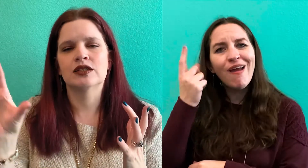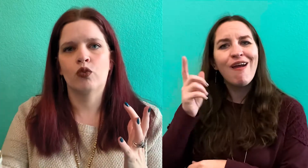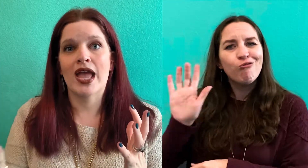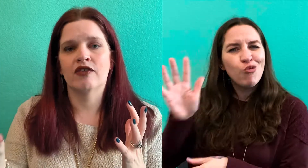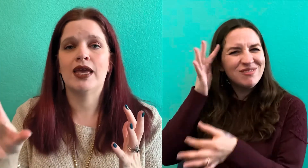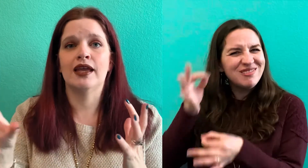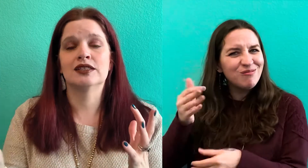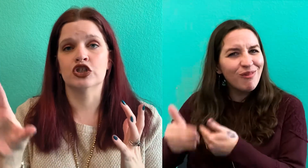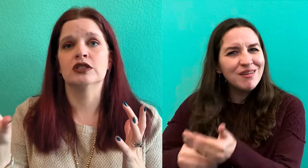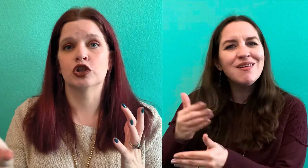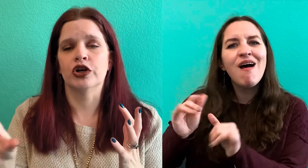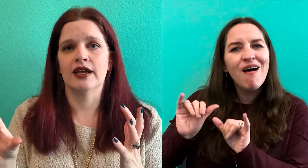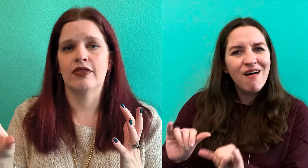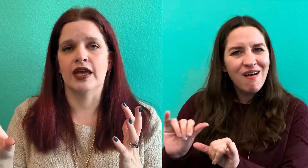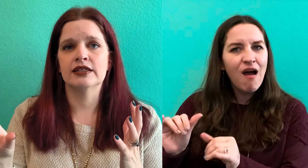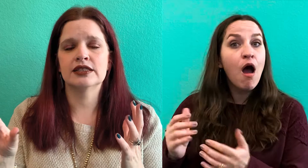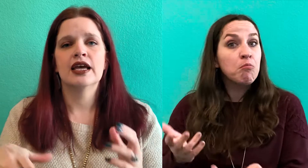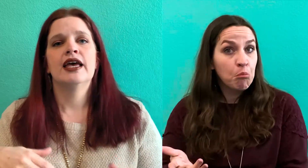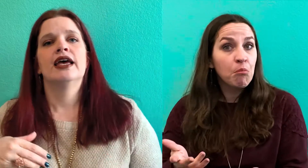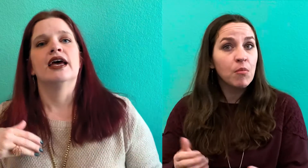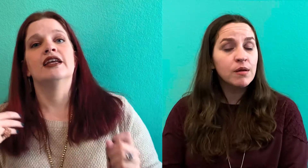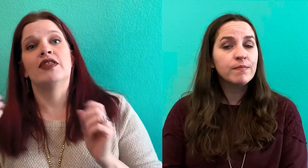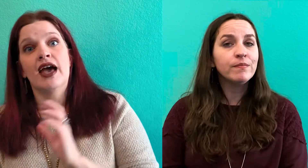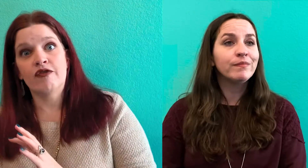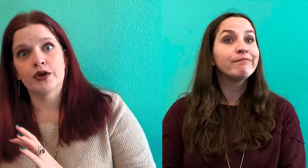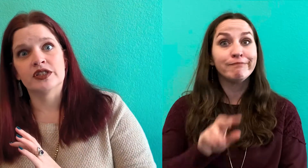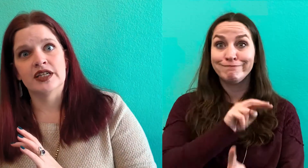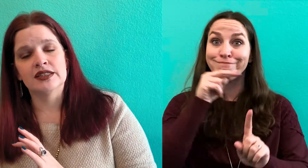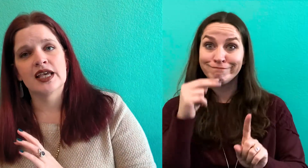is a way of making decisions and looking at things". And if the person can say, "I see